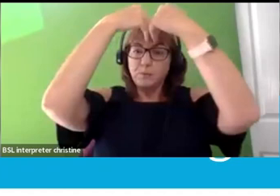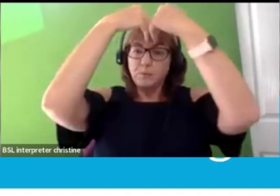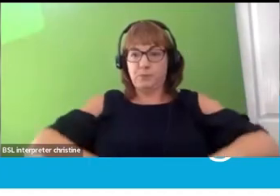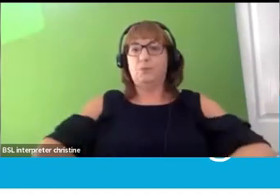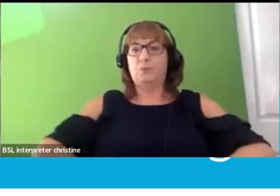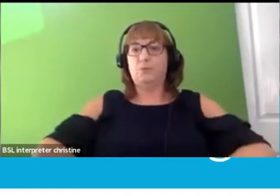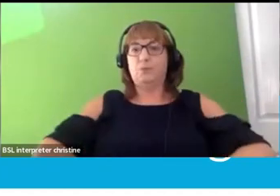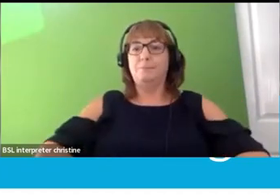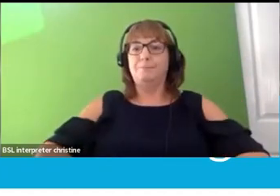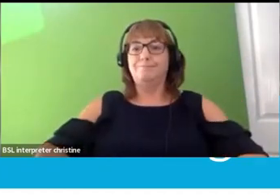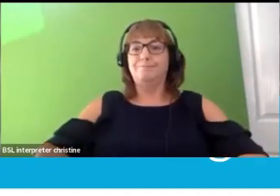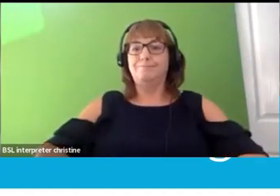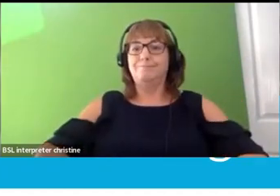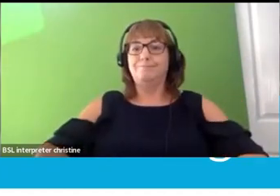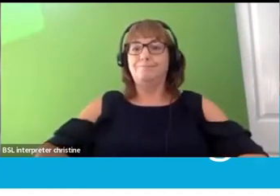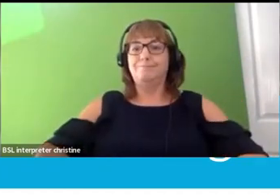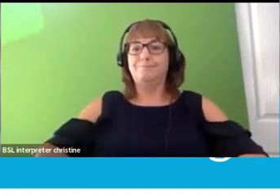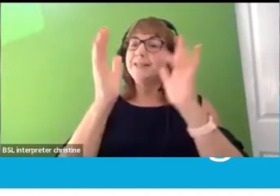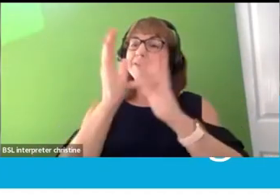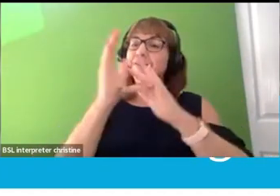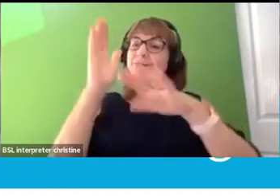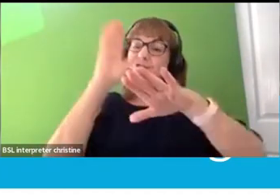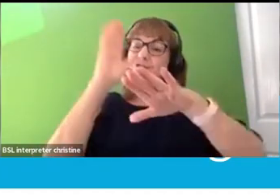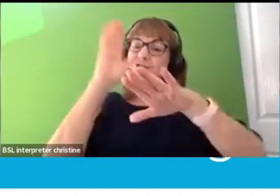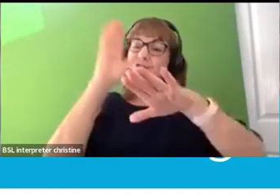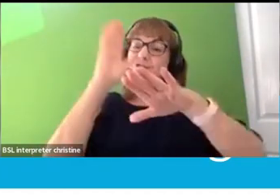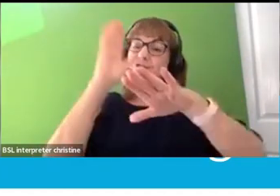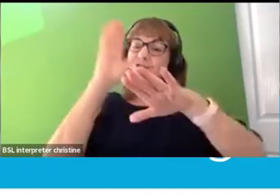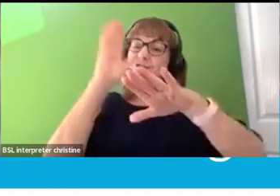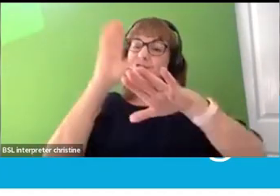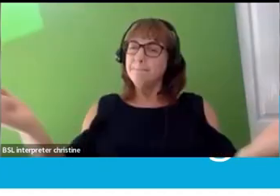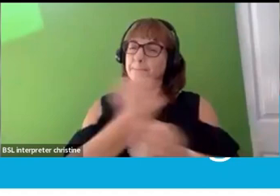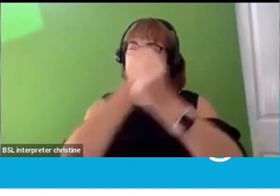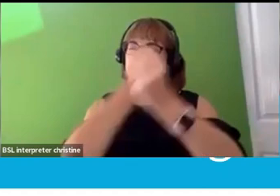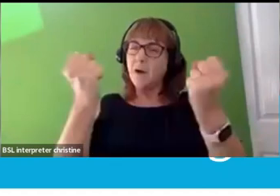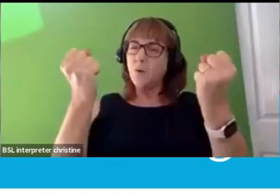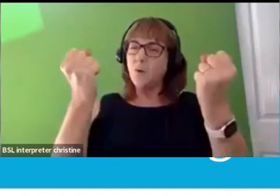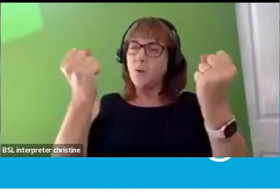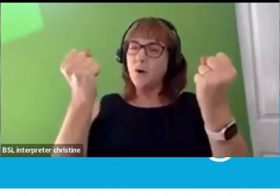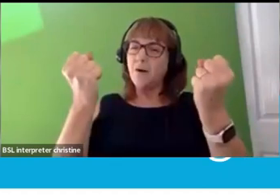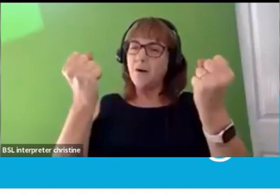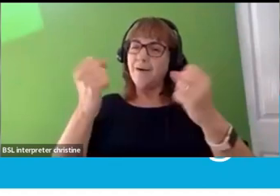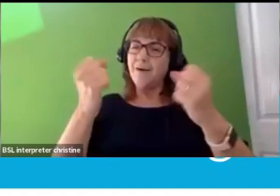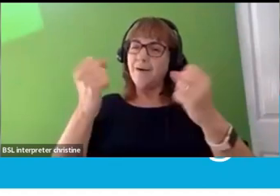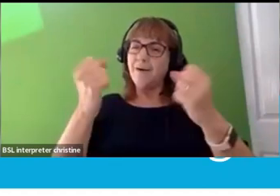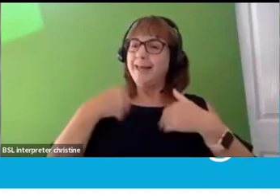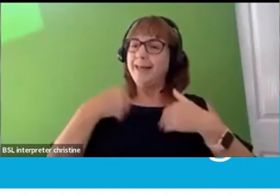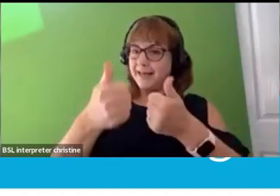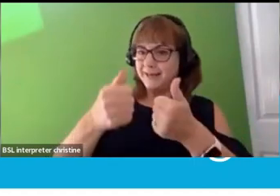Jesus's touch has the power to heal the woman who had been bleeding. We know that touch has